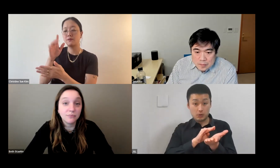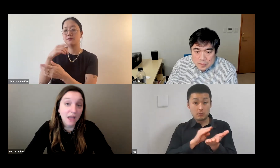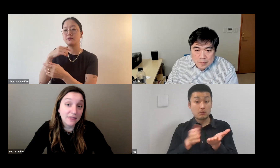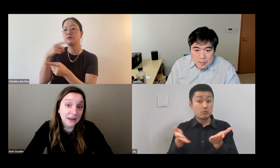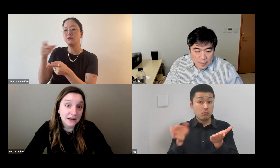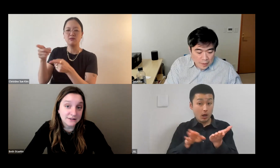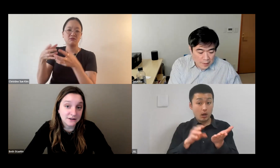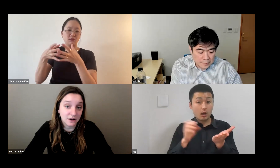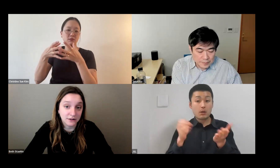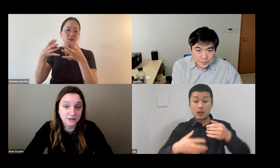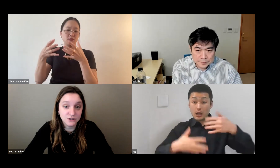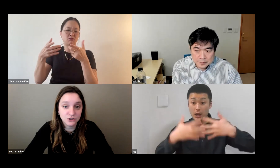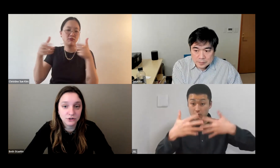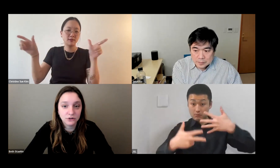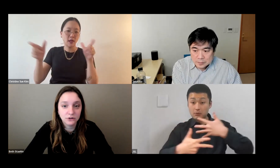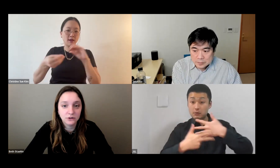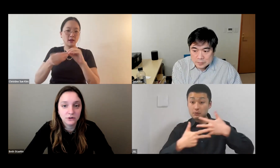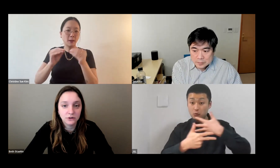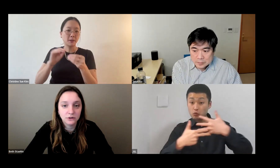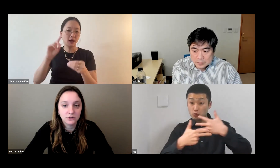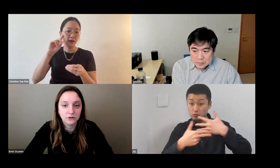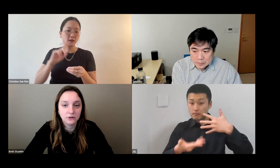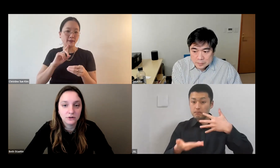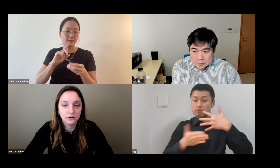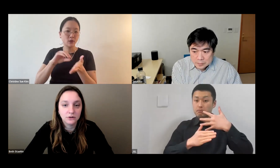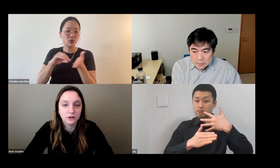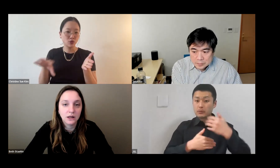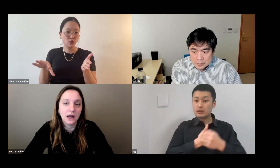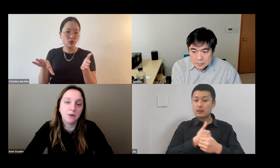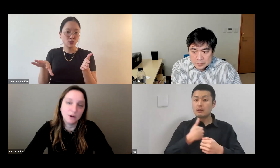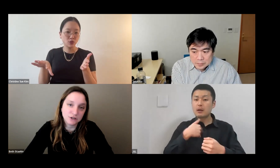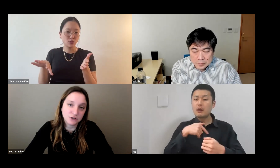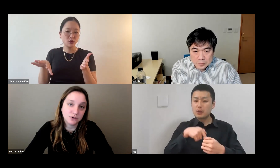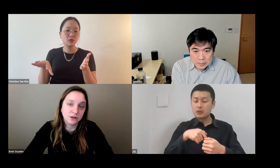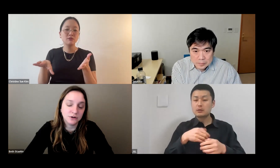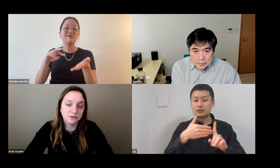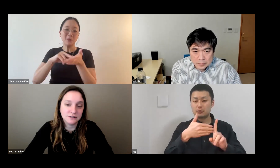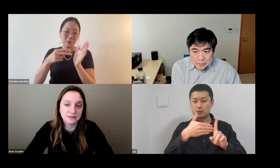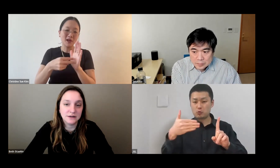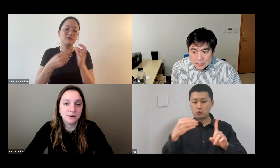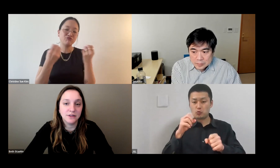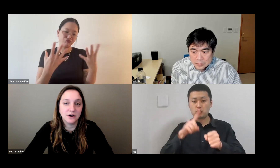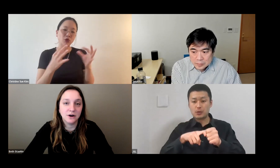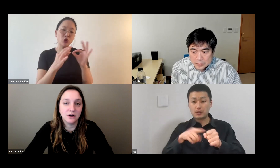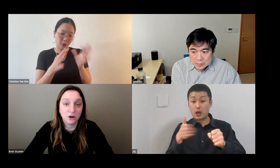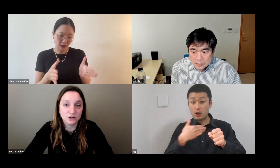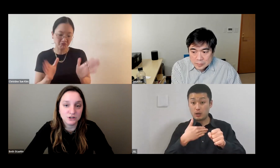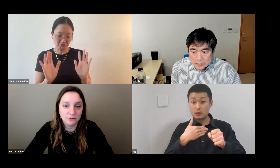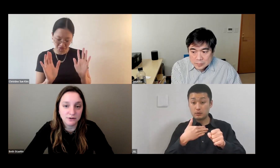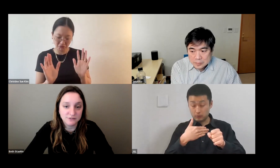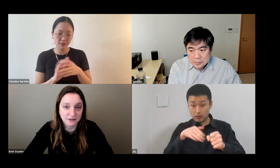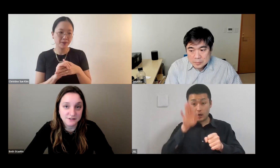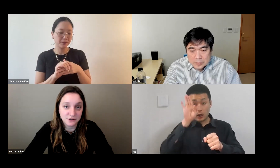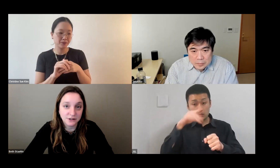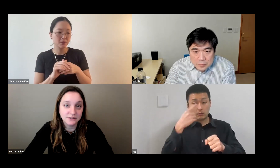And then I got to college. I went to a university where there are a large number of deaf students,